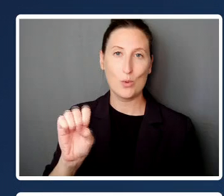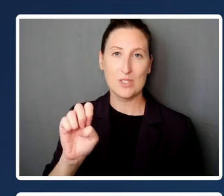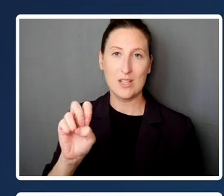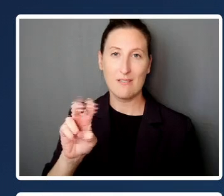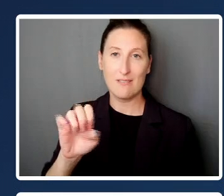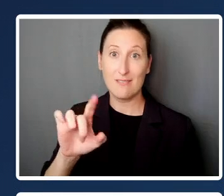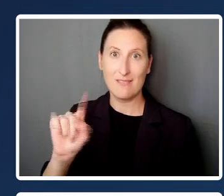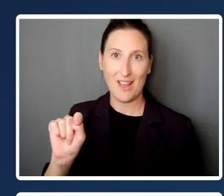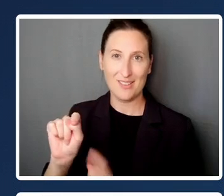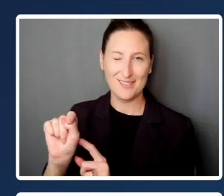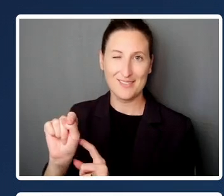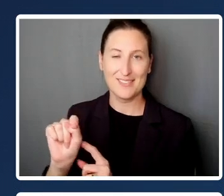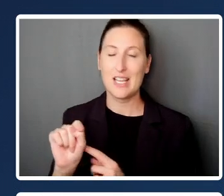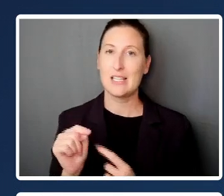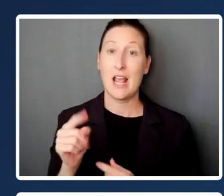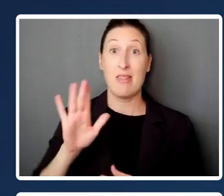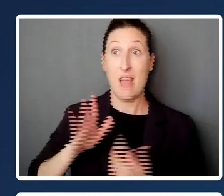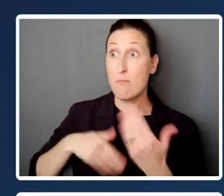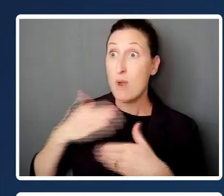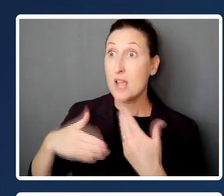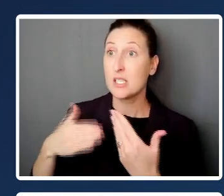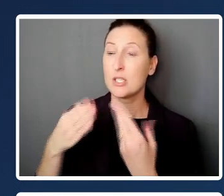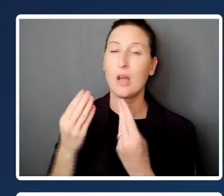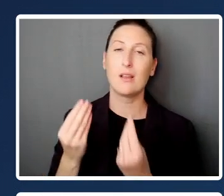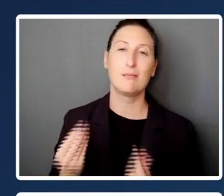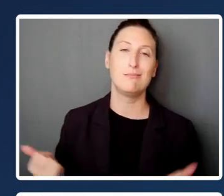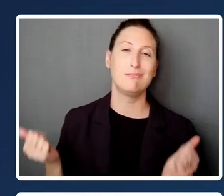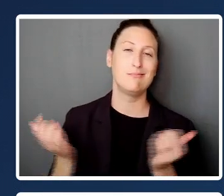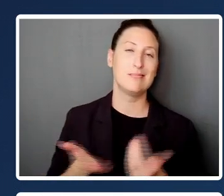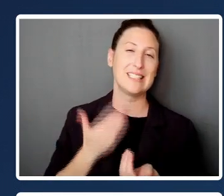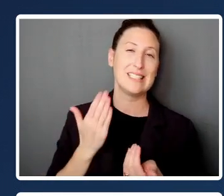much. And the staff at Roosevelt High School was wonderful, too.